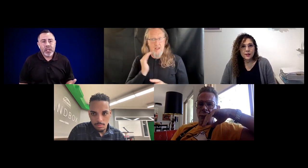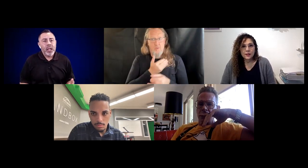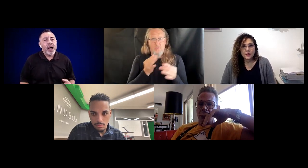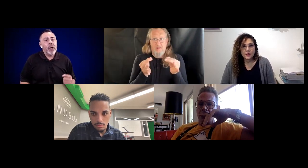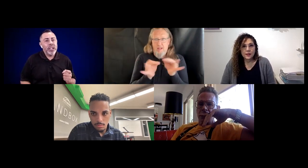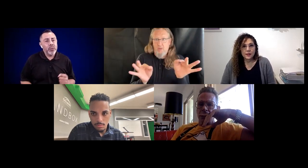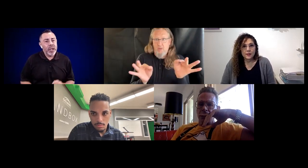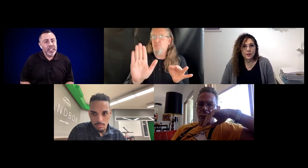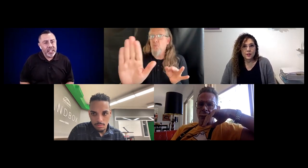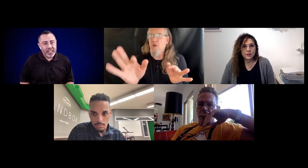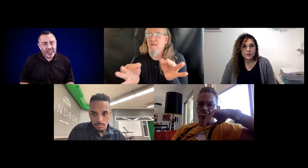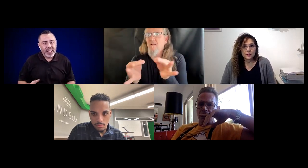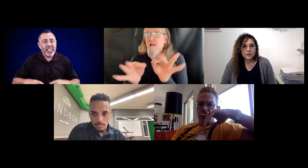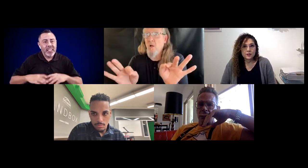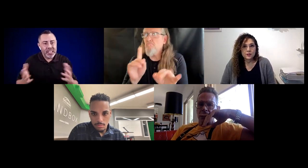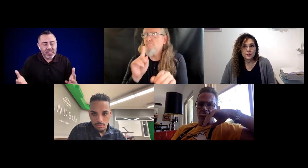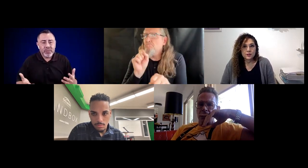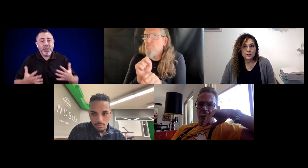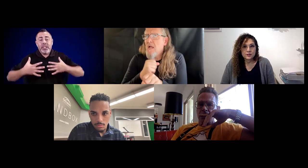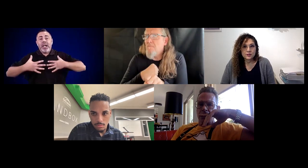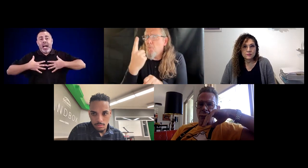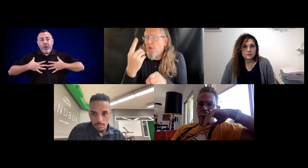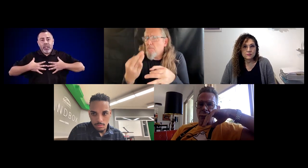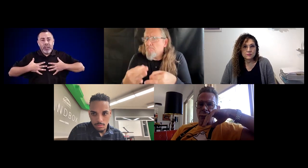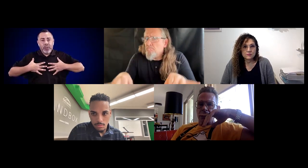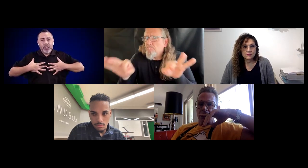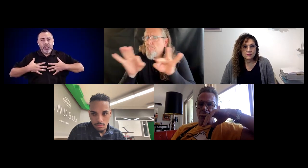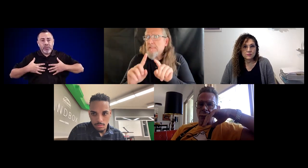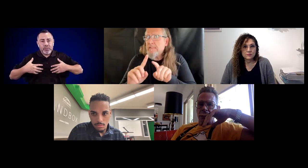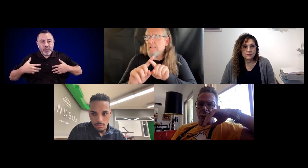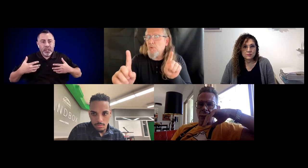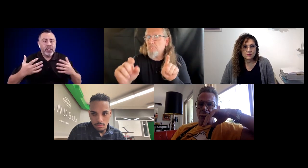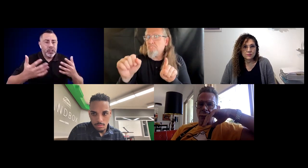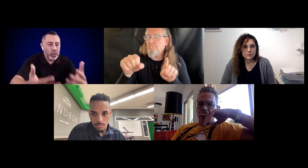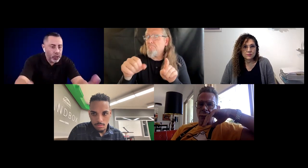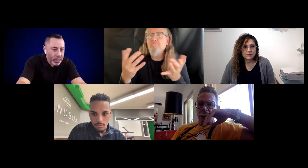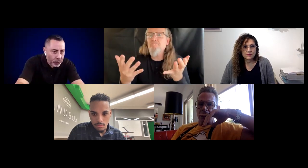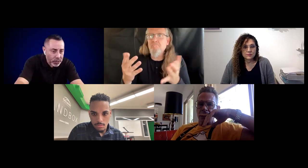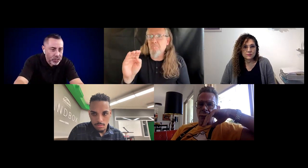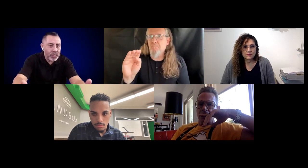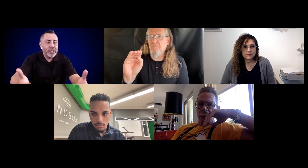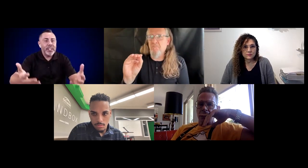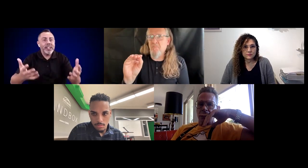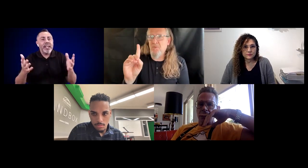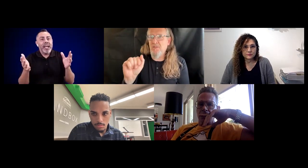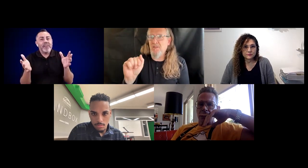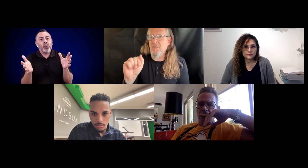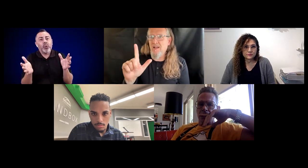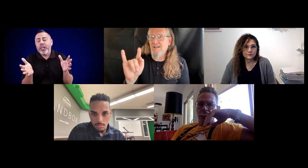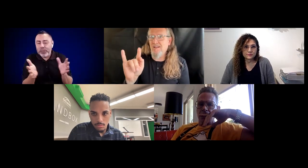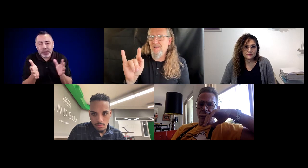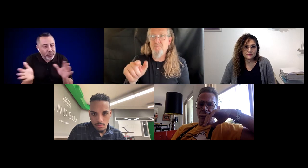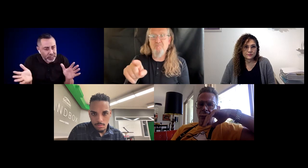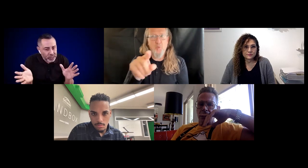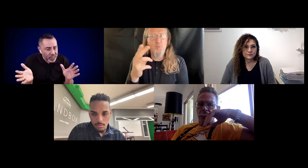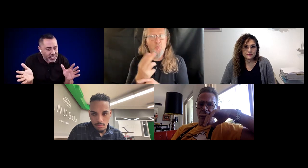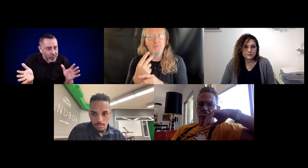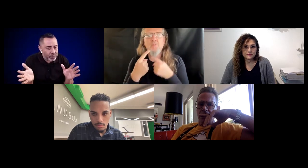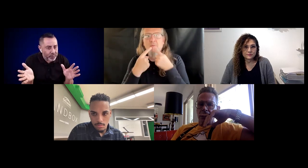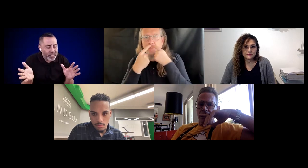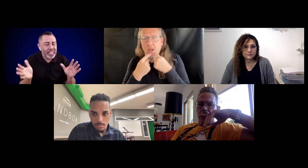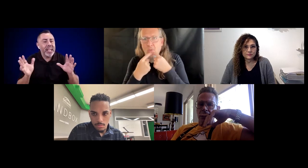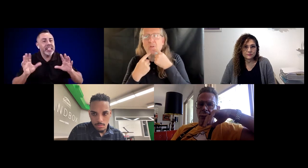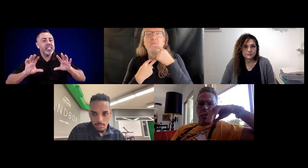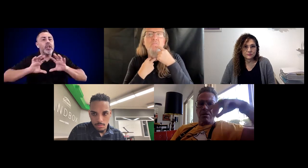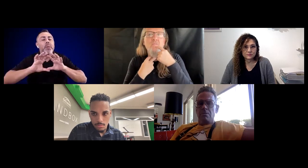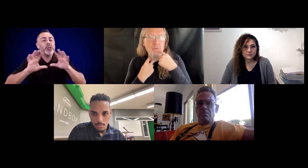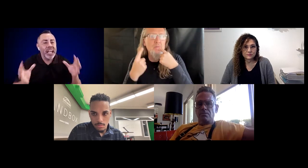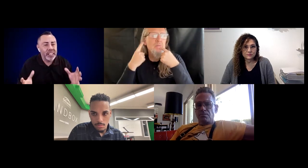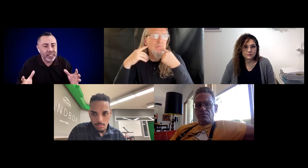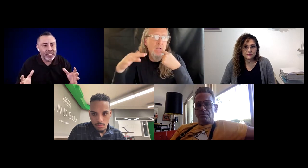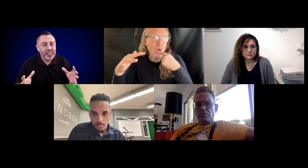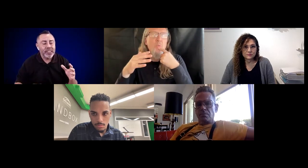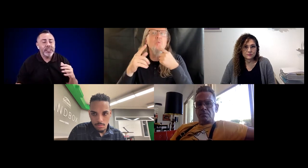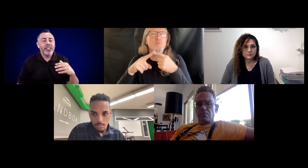I want to recognize that. Yes, our language, your language, have a critical difference amongst them, and that is modality.